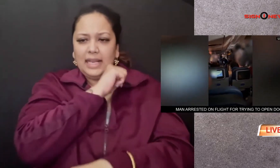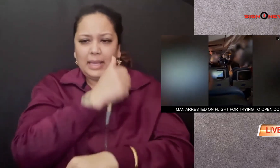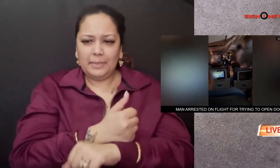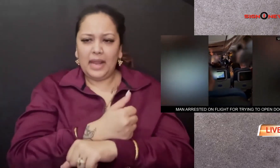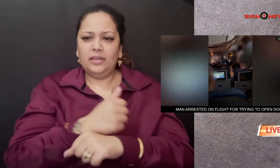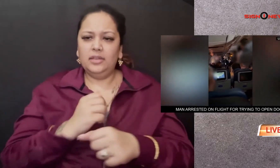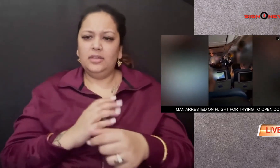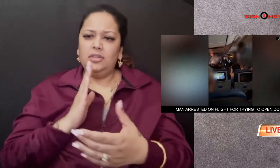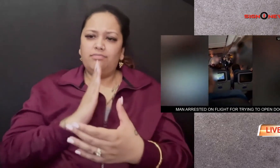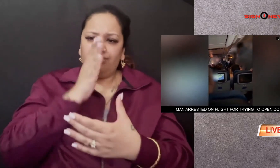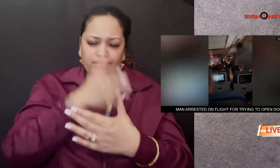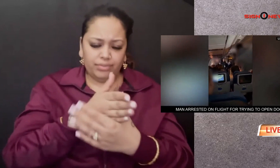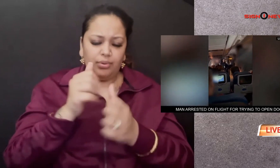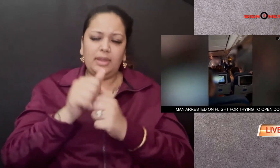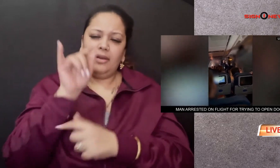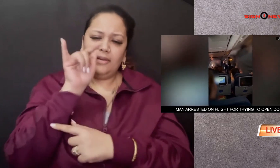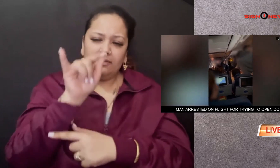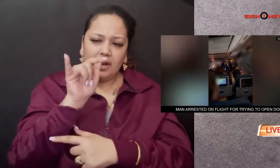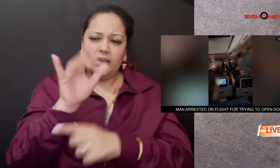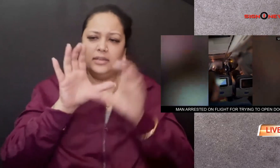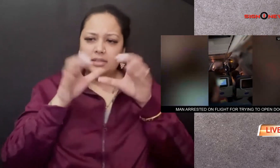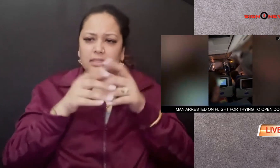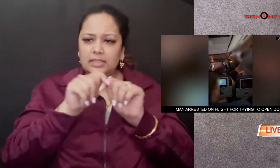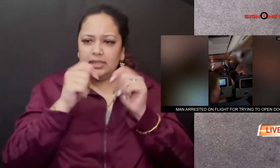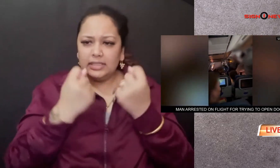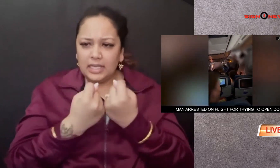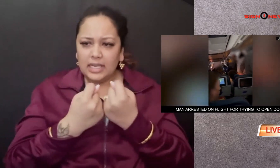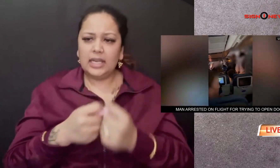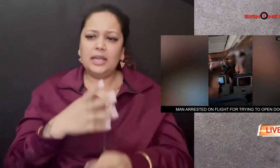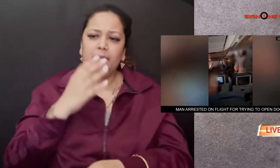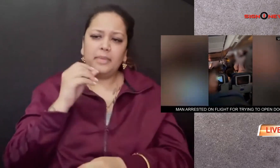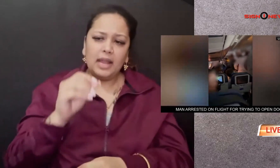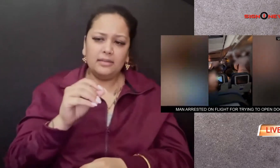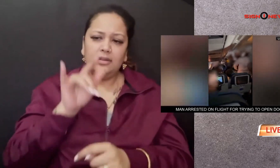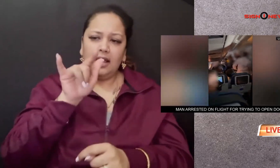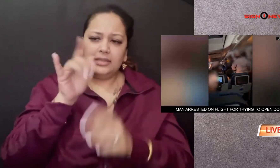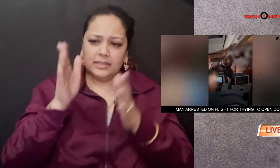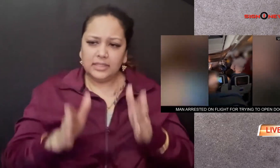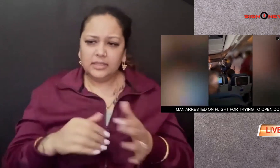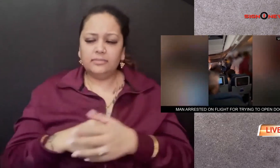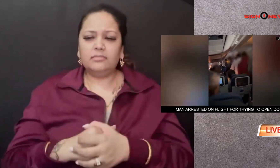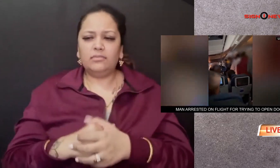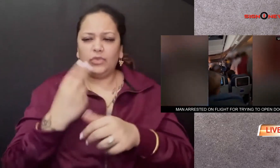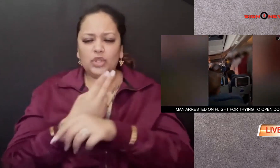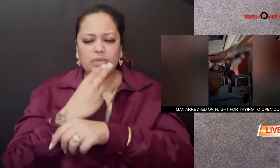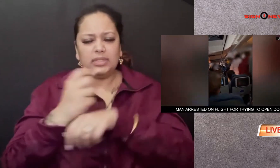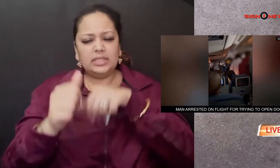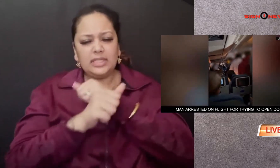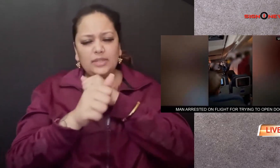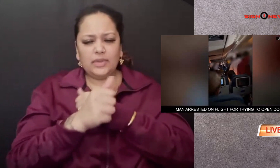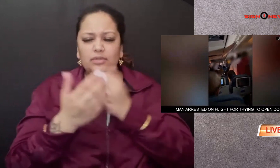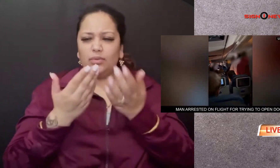And attempted interference with flight crew members and attendance using a dangerous weapon.